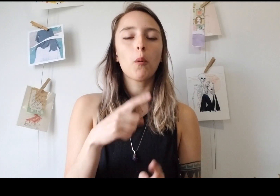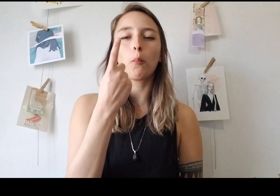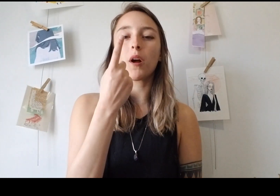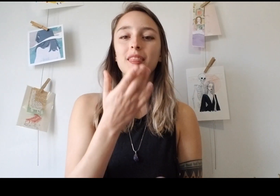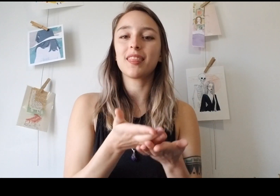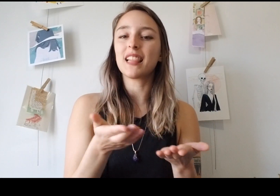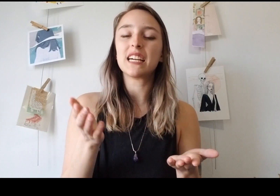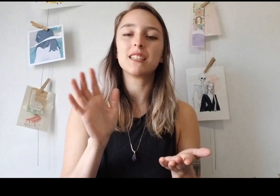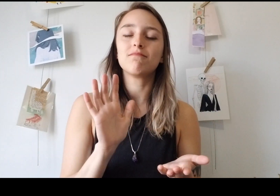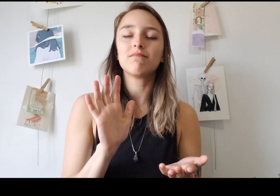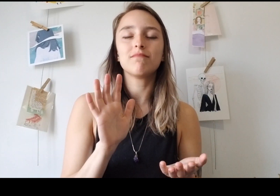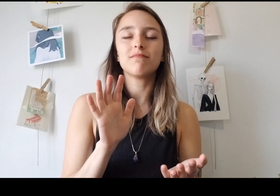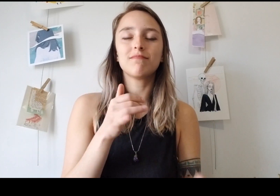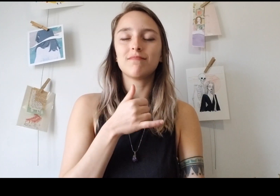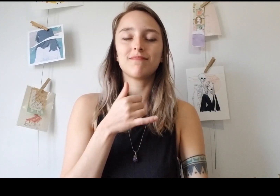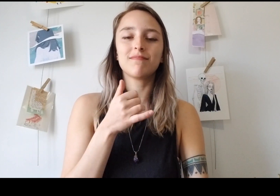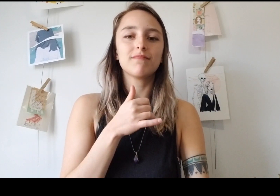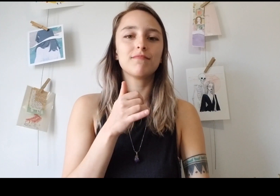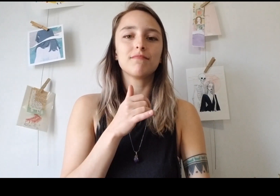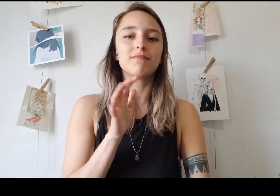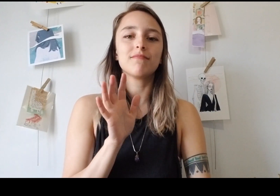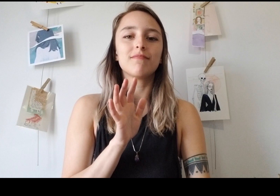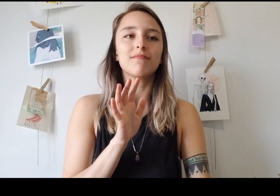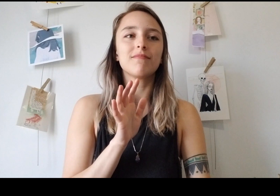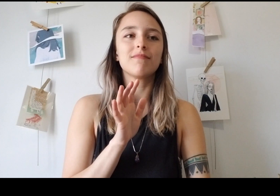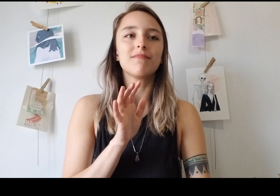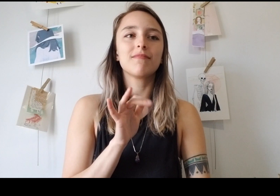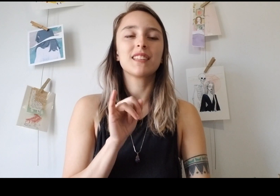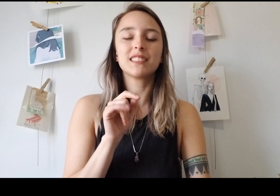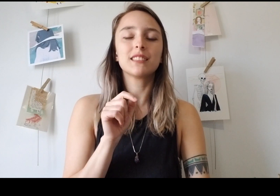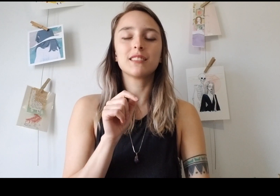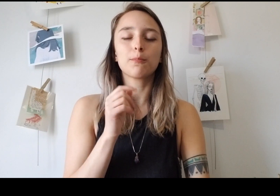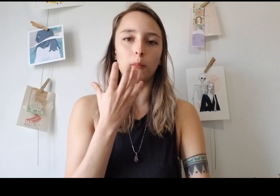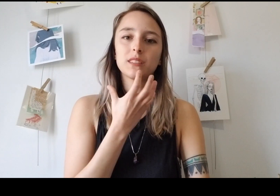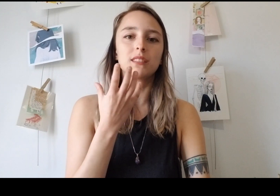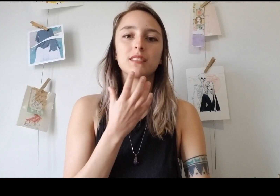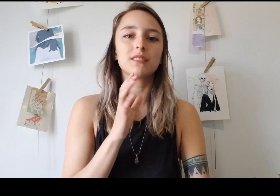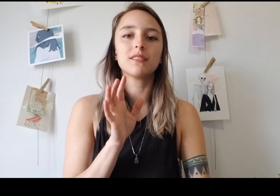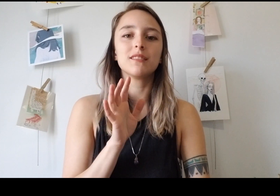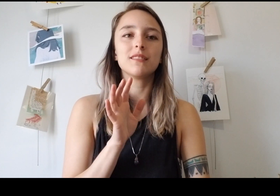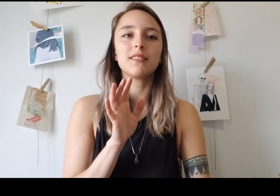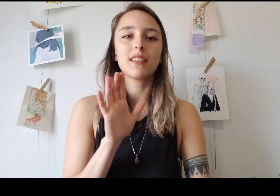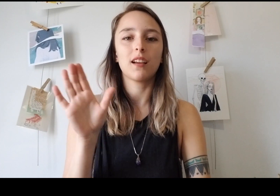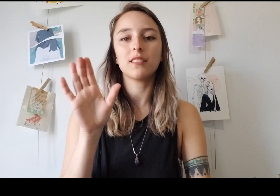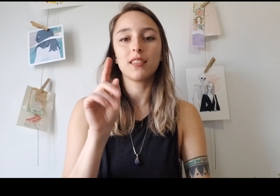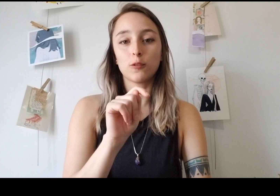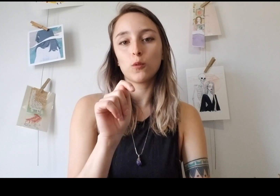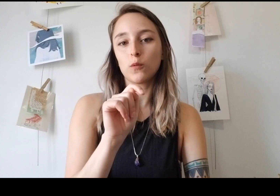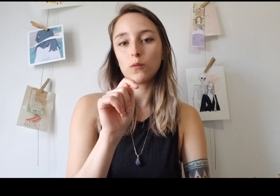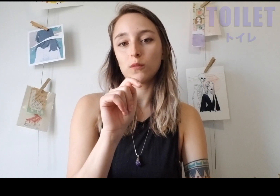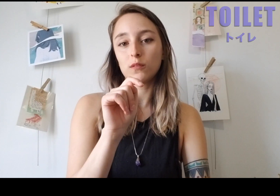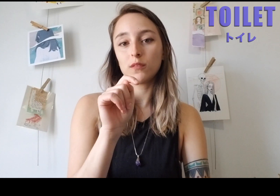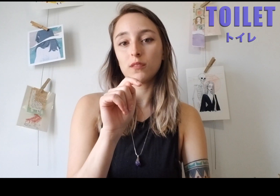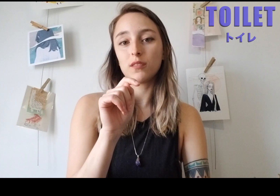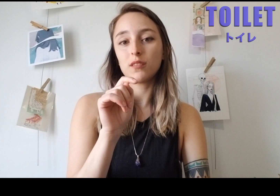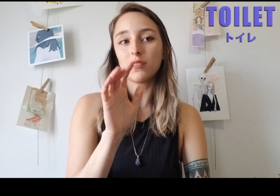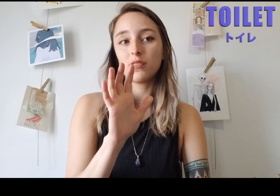But, one thing... it is amazing... the Japanese Toilet...